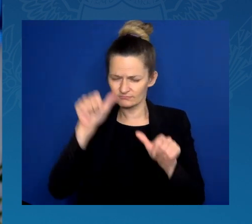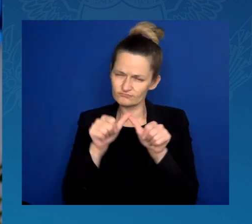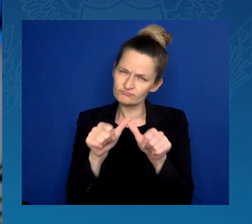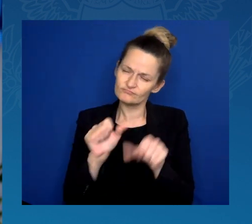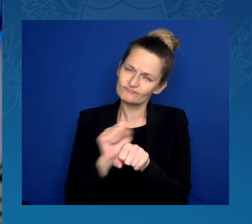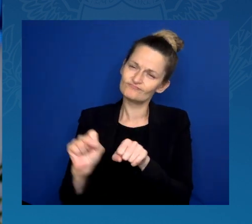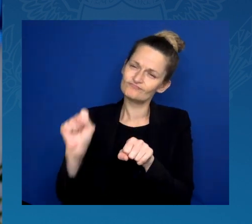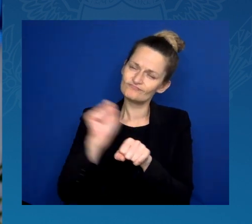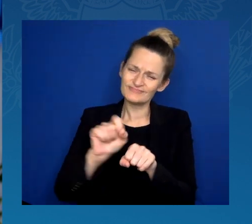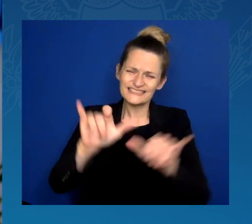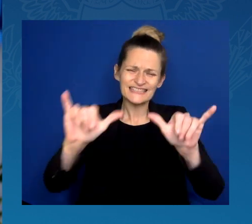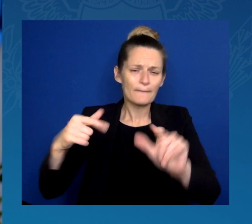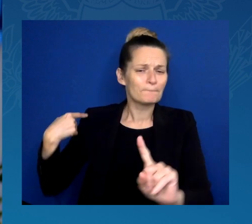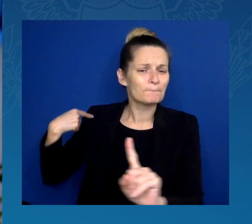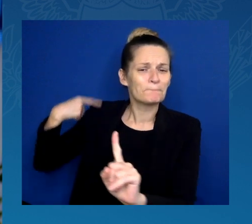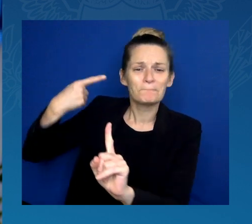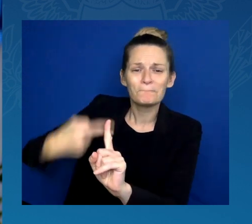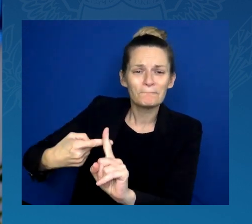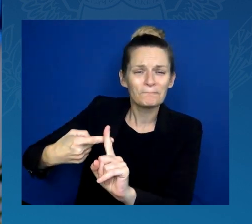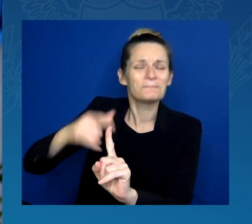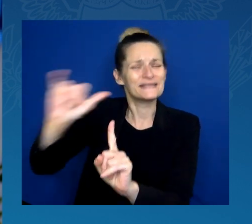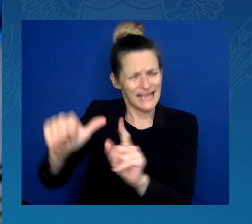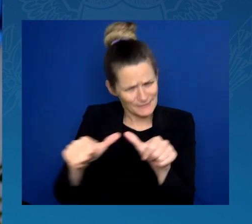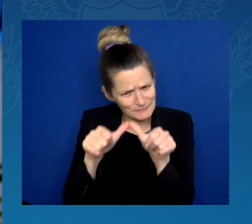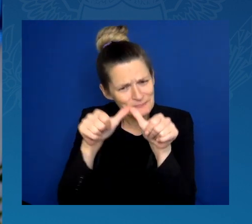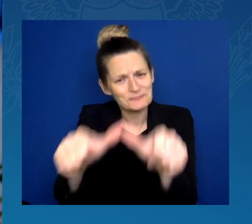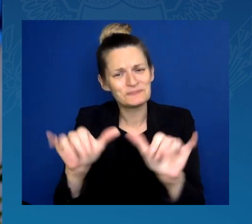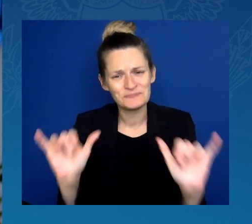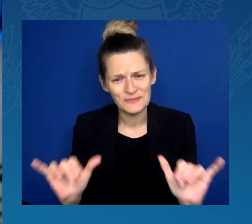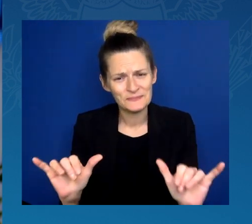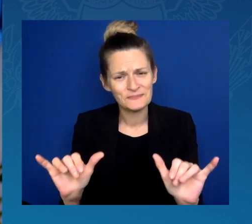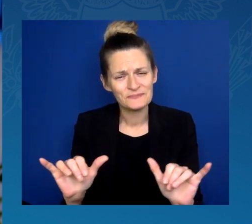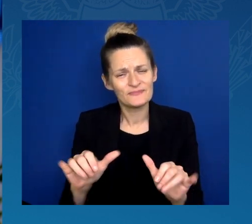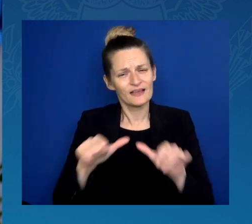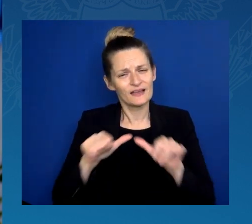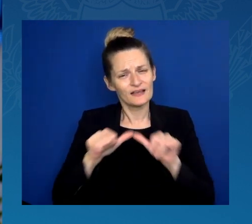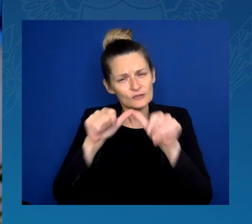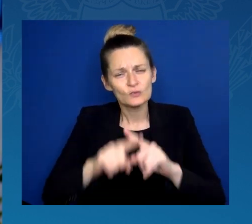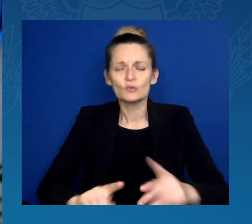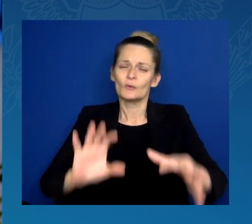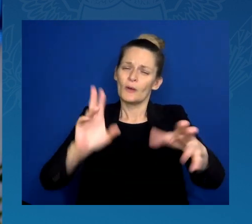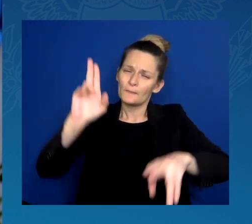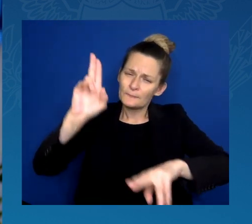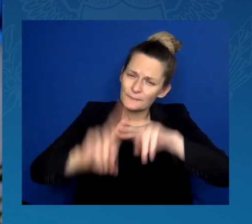Continue to build coalitions of workers of all ages and races and backgrounds.